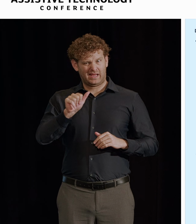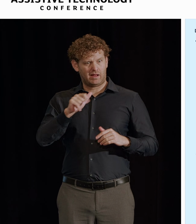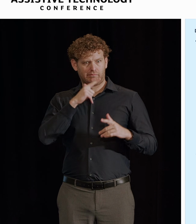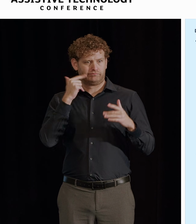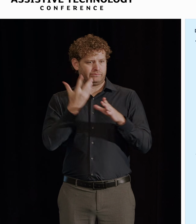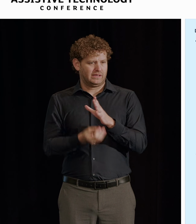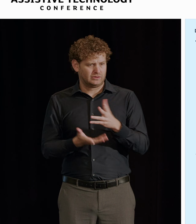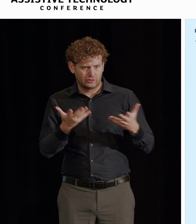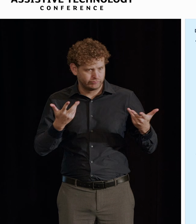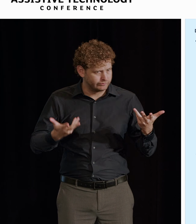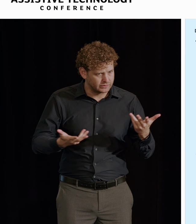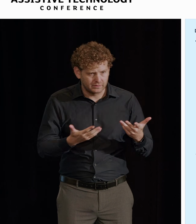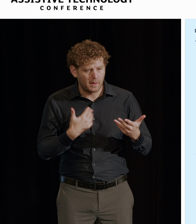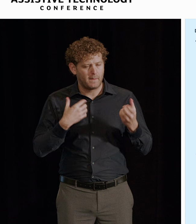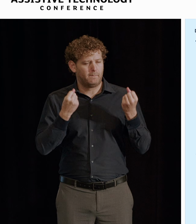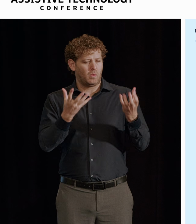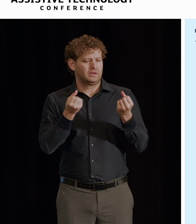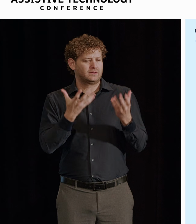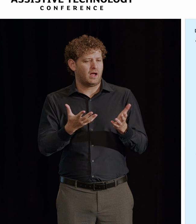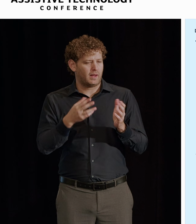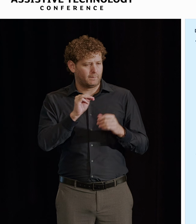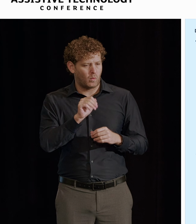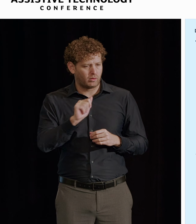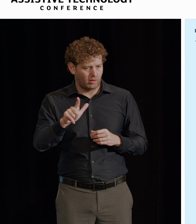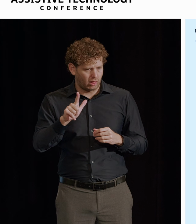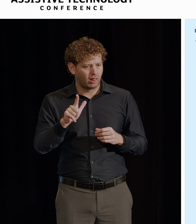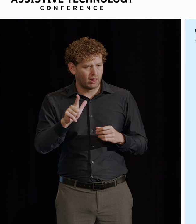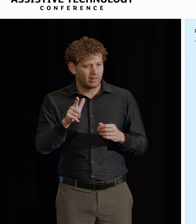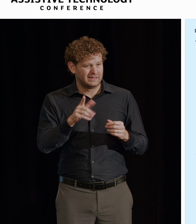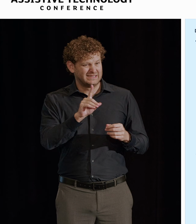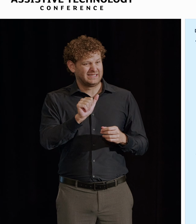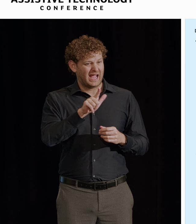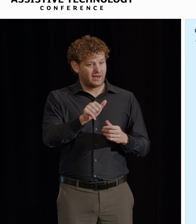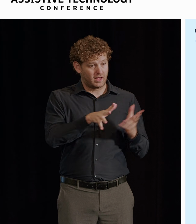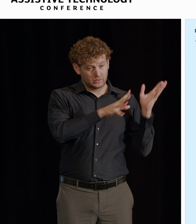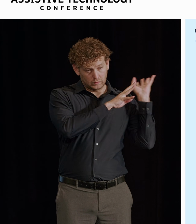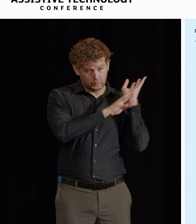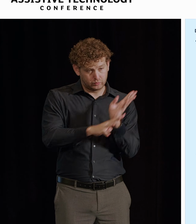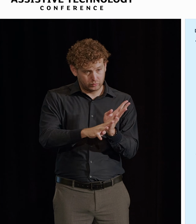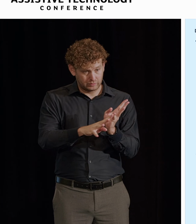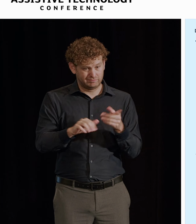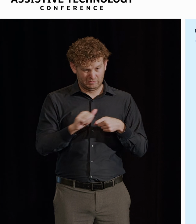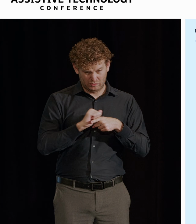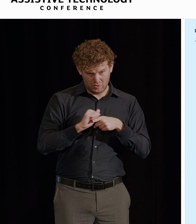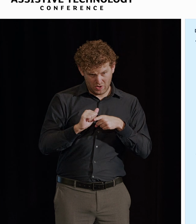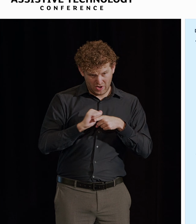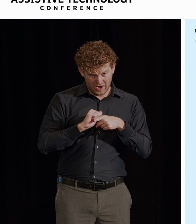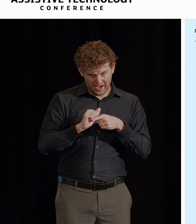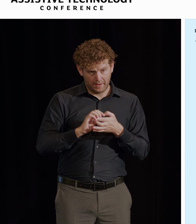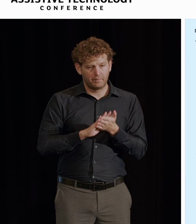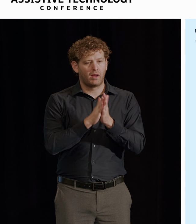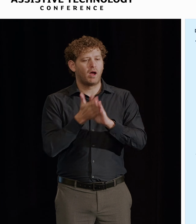train Meta's AI models to be more accurate and inclusive. This is a privacy-first approach.